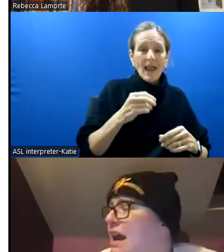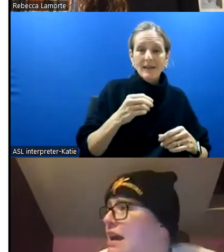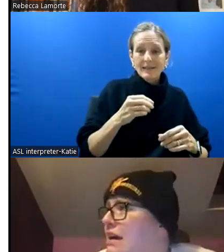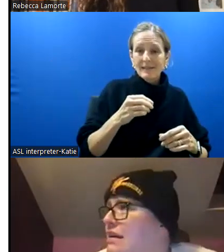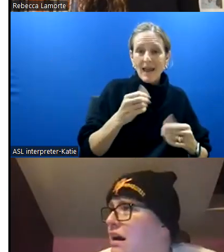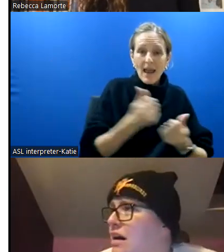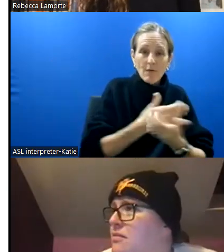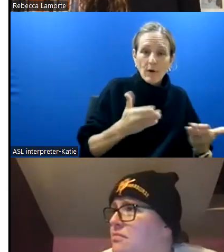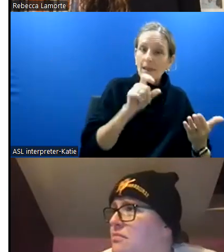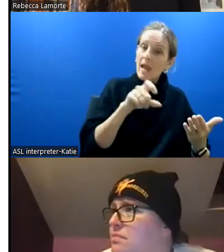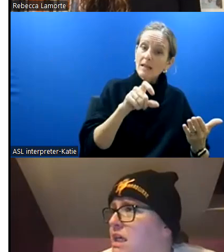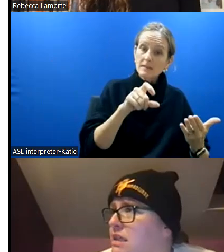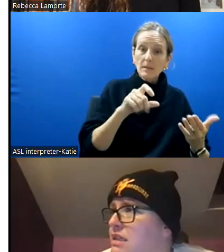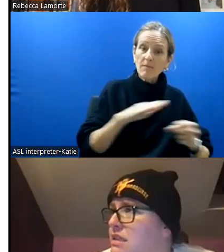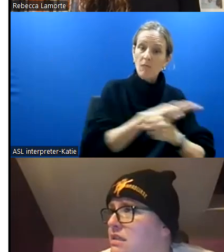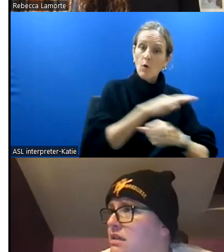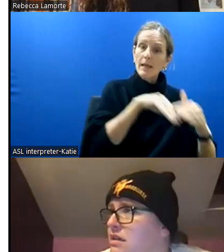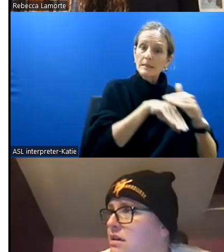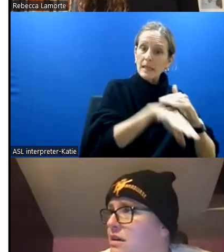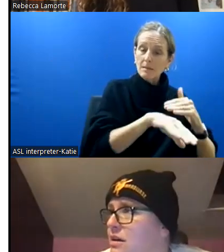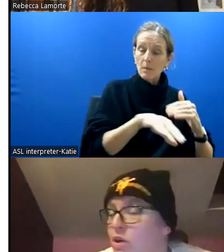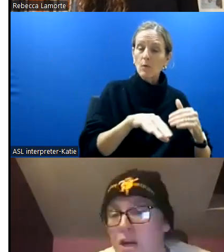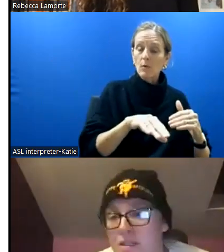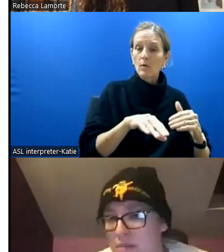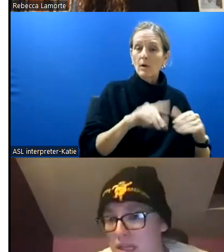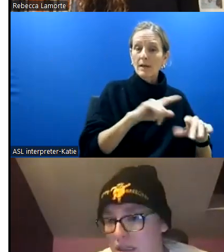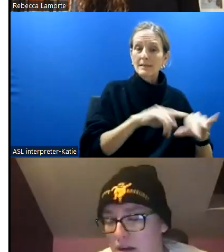And being at this workshop is making me think a lot